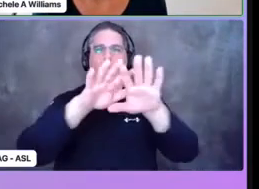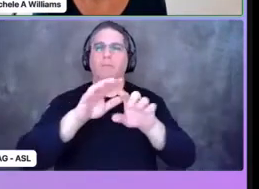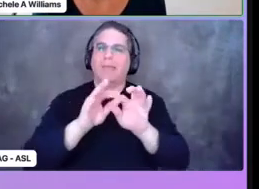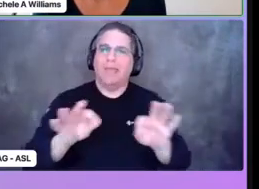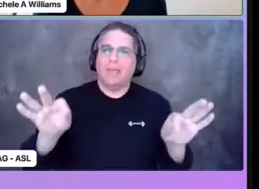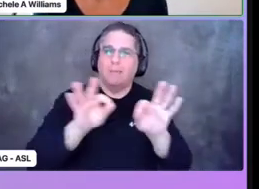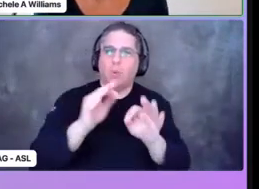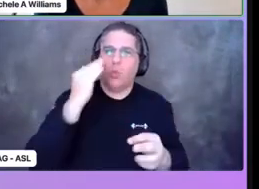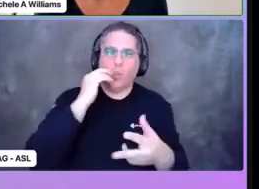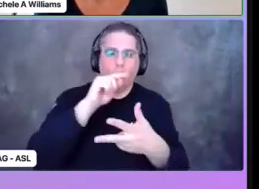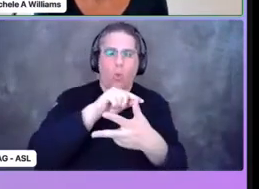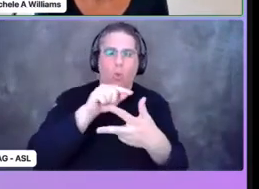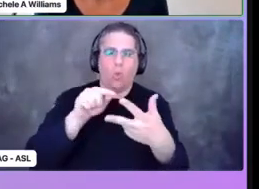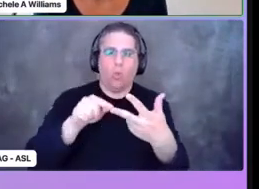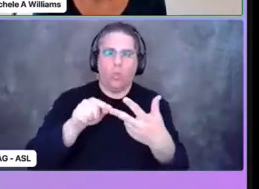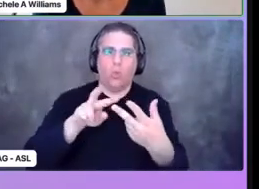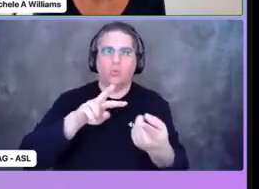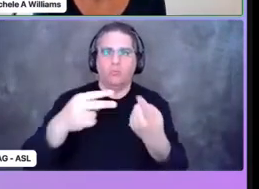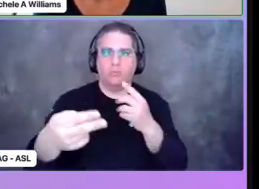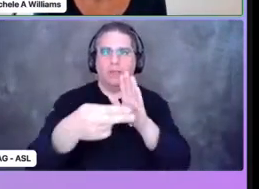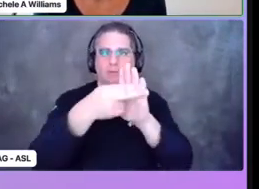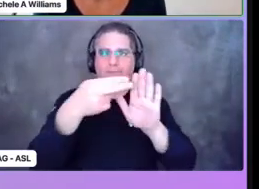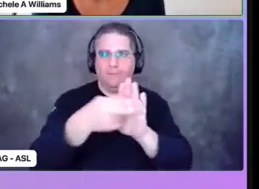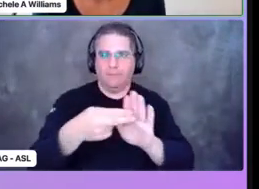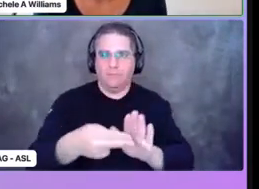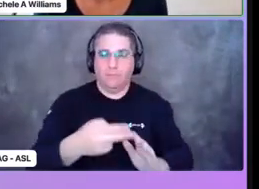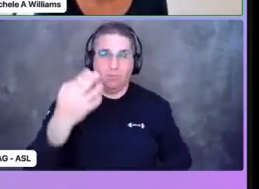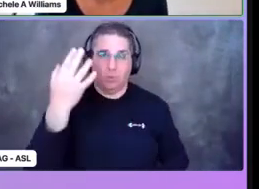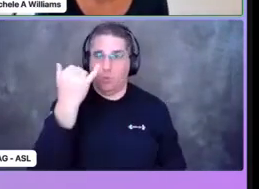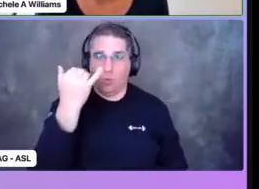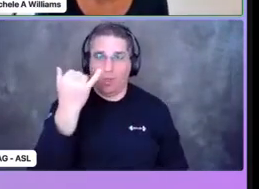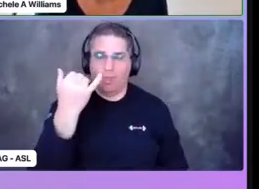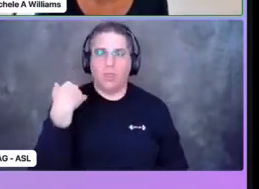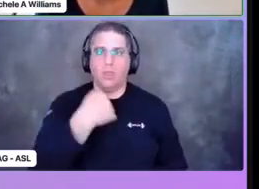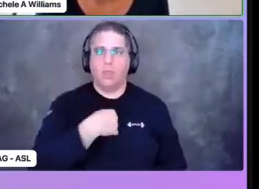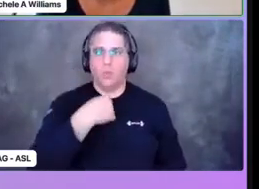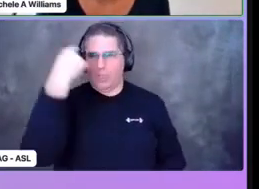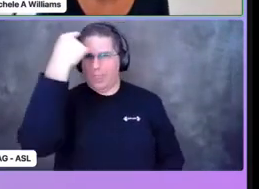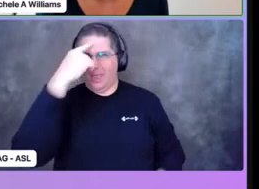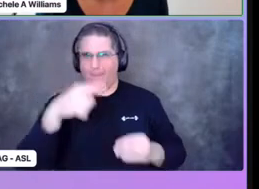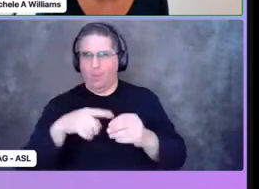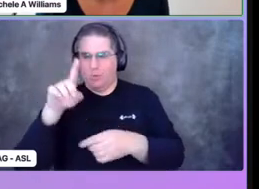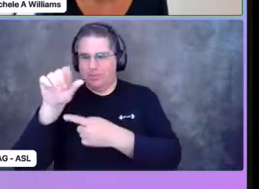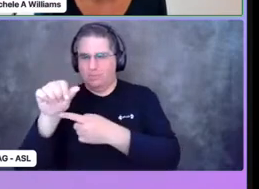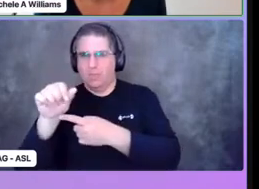total, but they are important to understand and know about, because again, our thinking